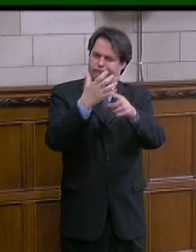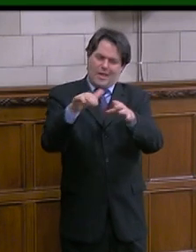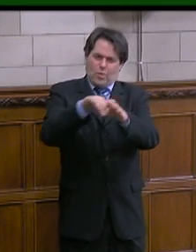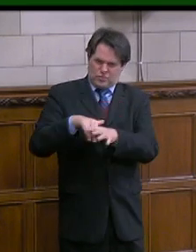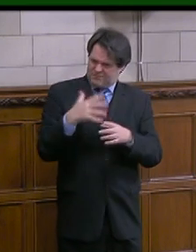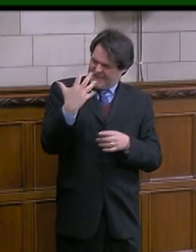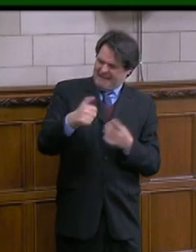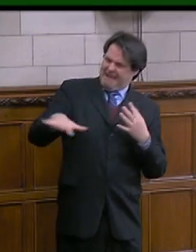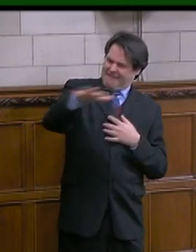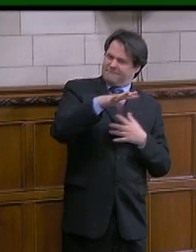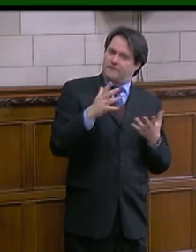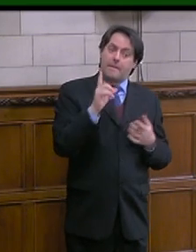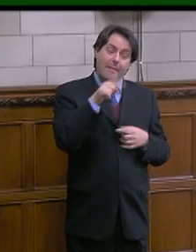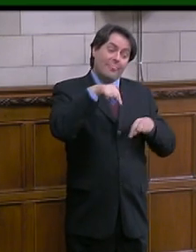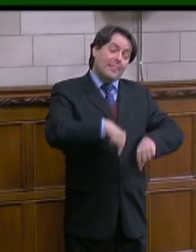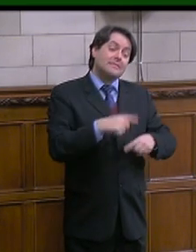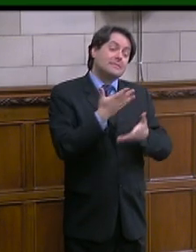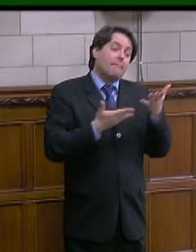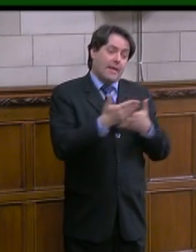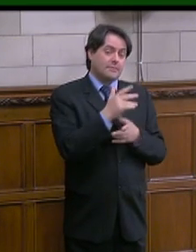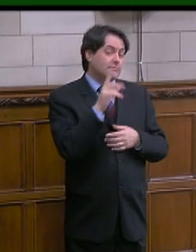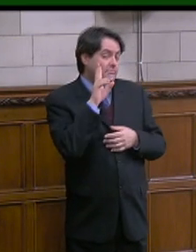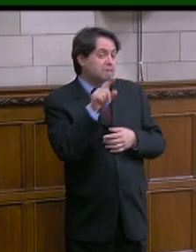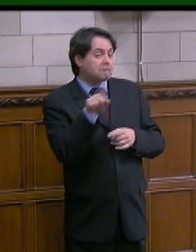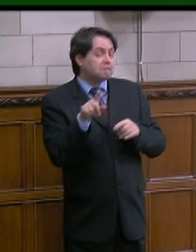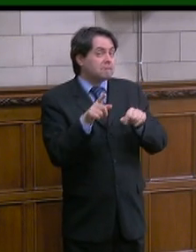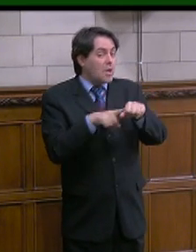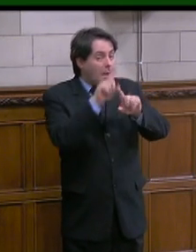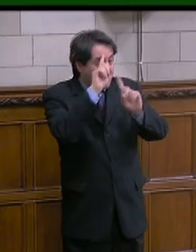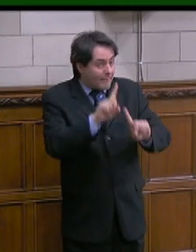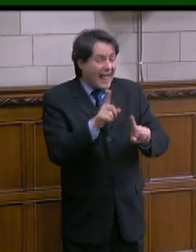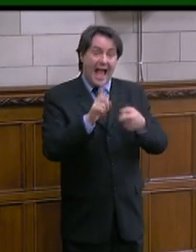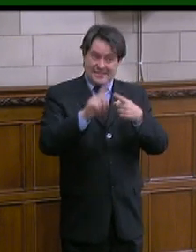Since this debate was announced, a number of people—not just young people—have contacted